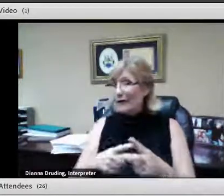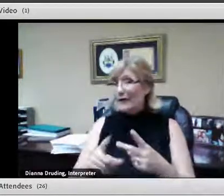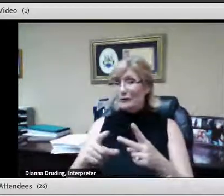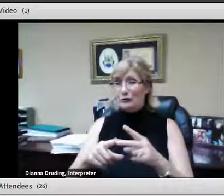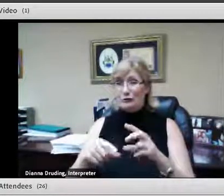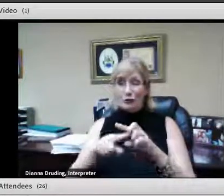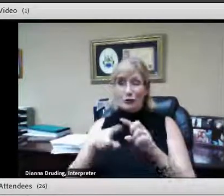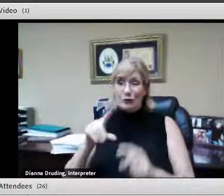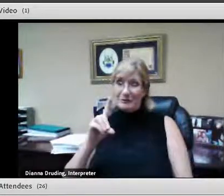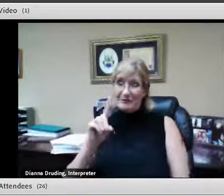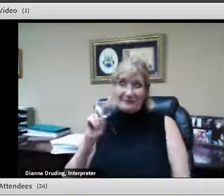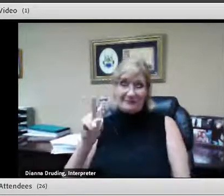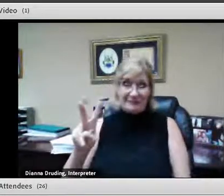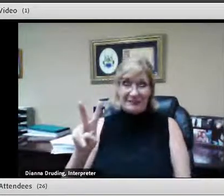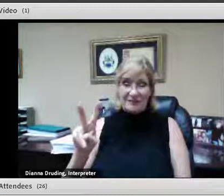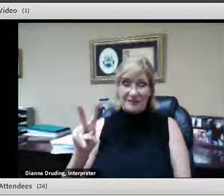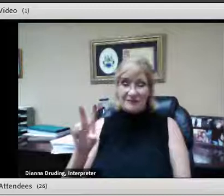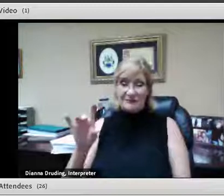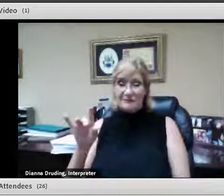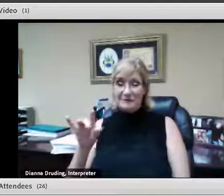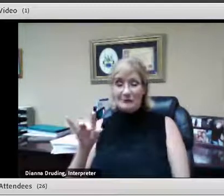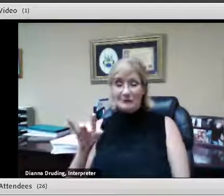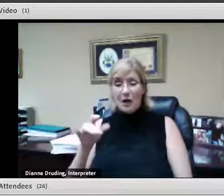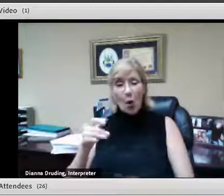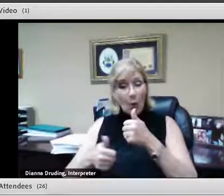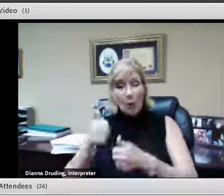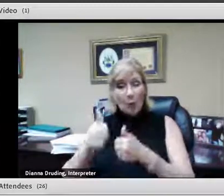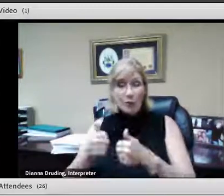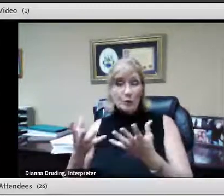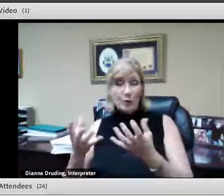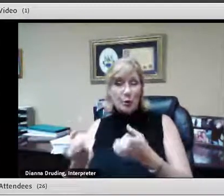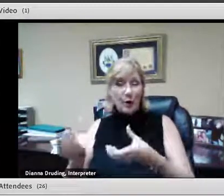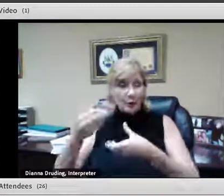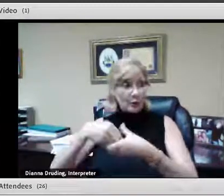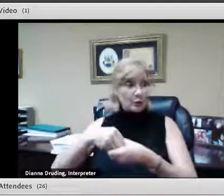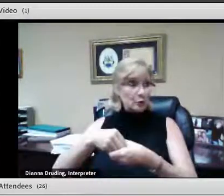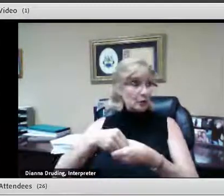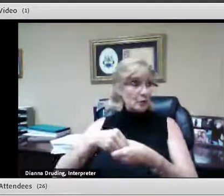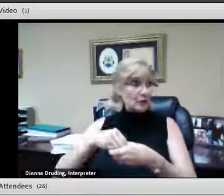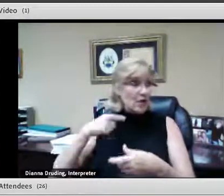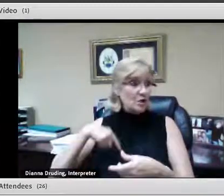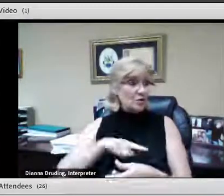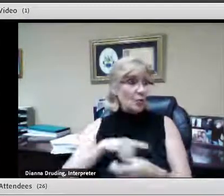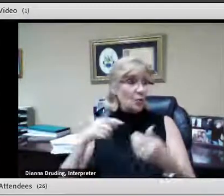You can say which ones you want to include. So, we've got a lot of these kind of --